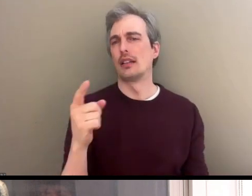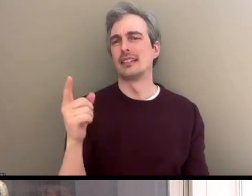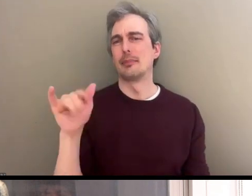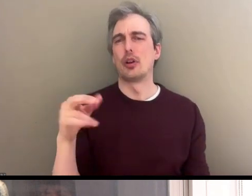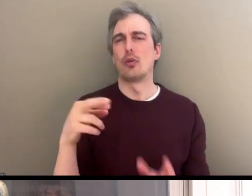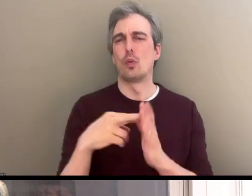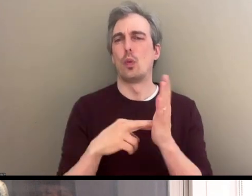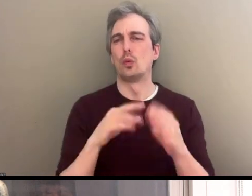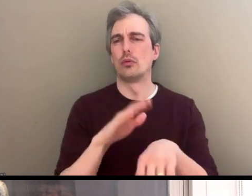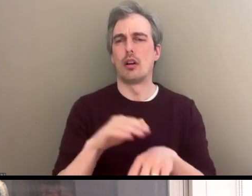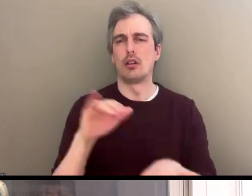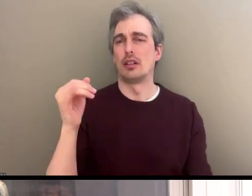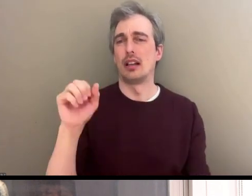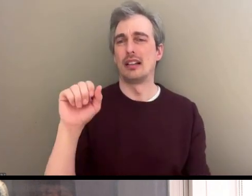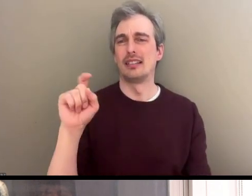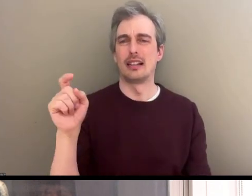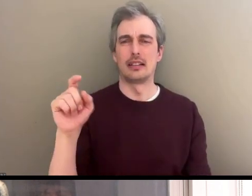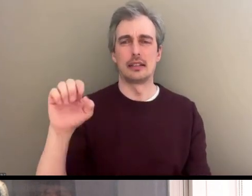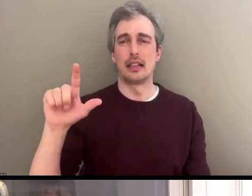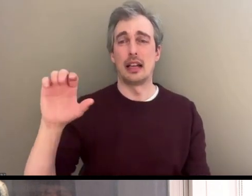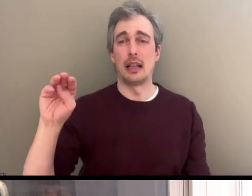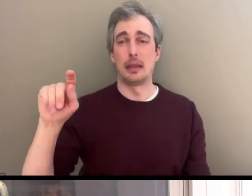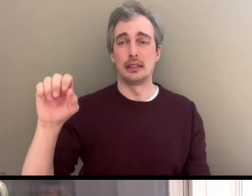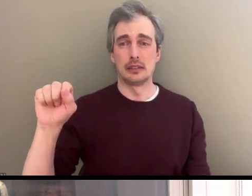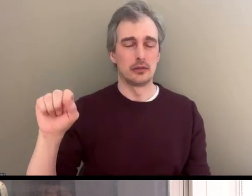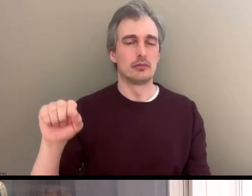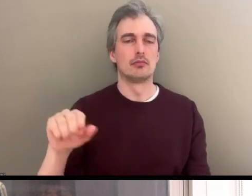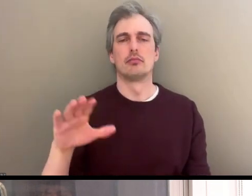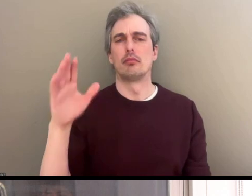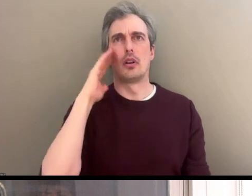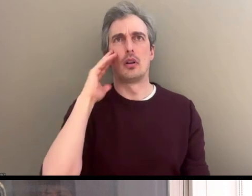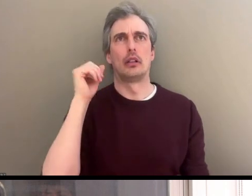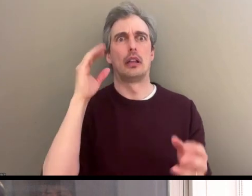I know that's a lot, but it also states if you move further down